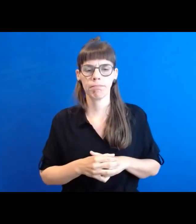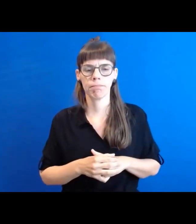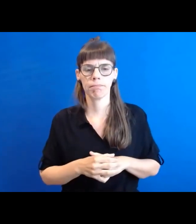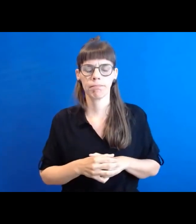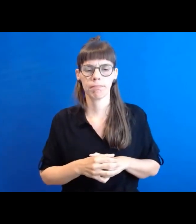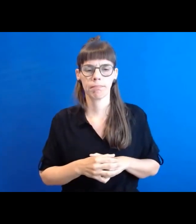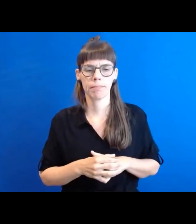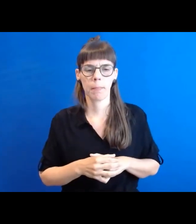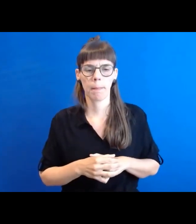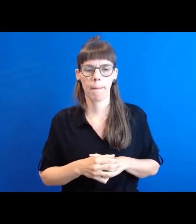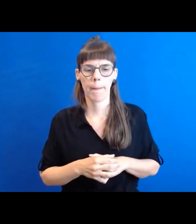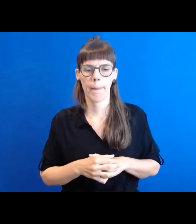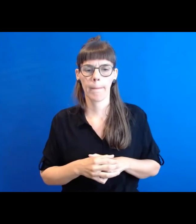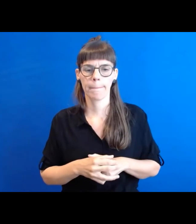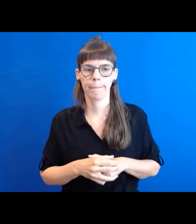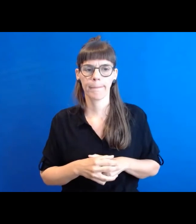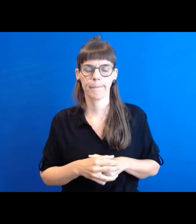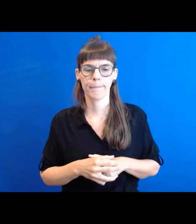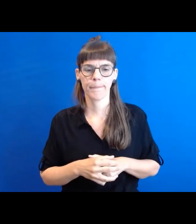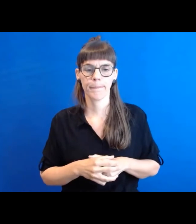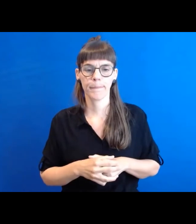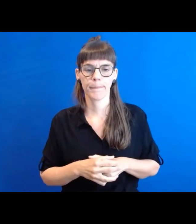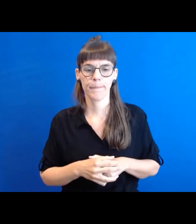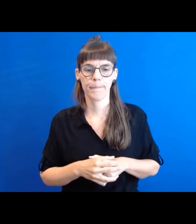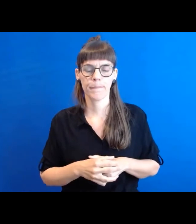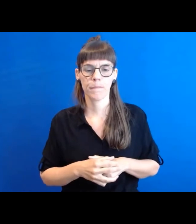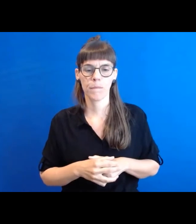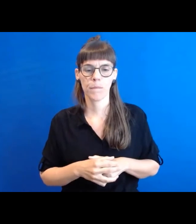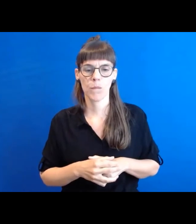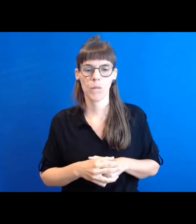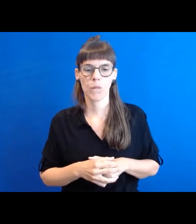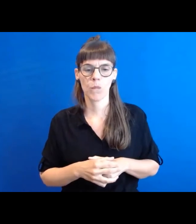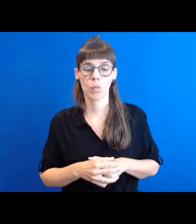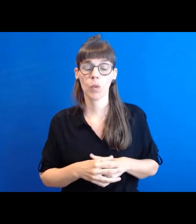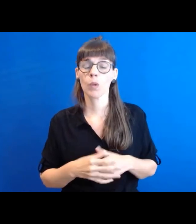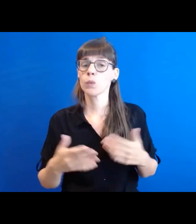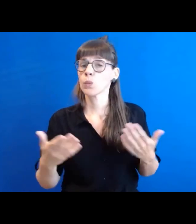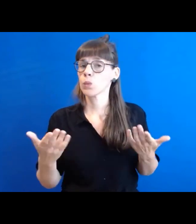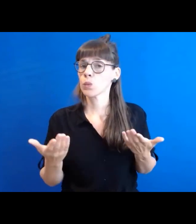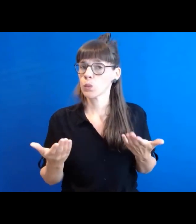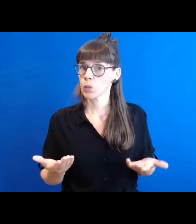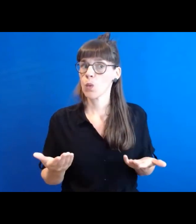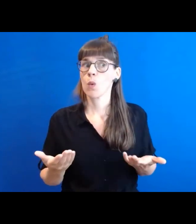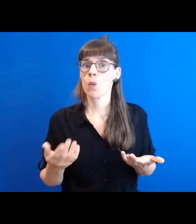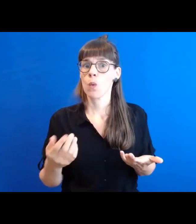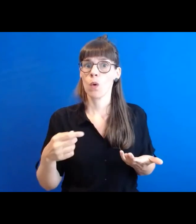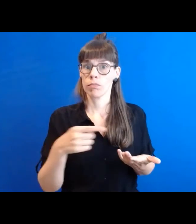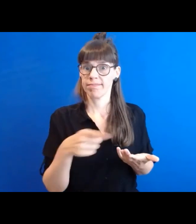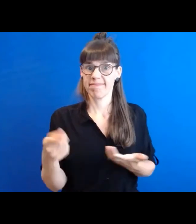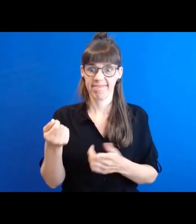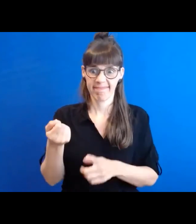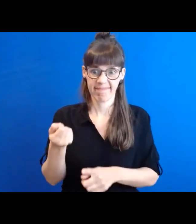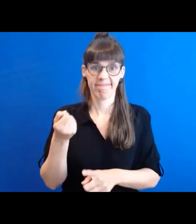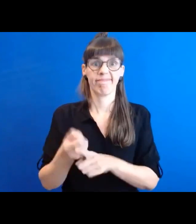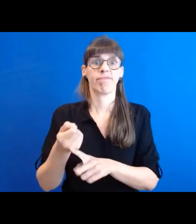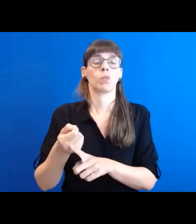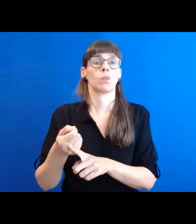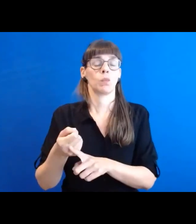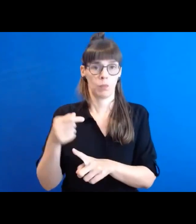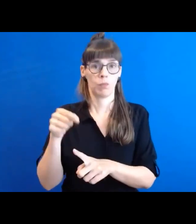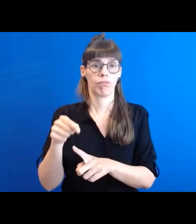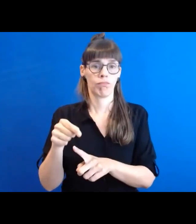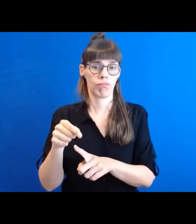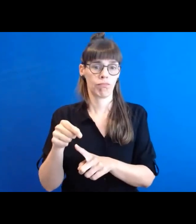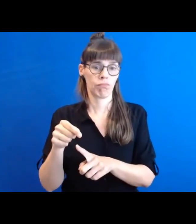the economy and social difficulties.